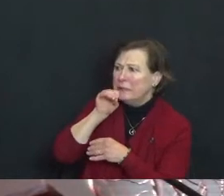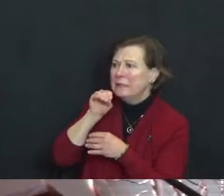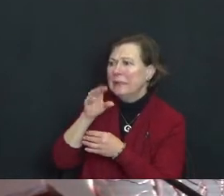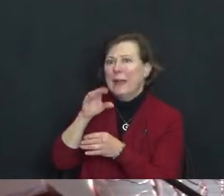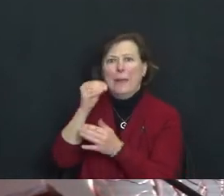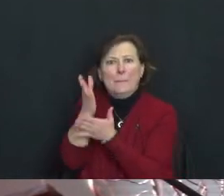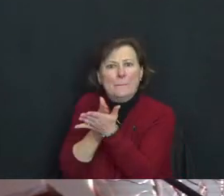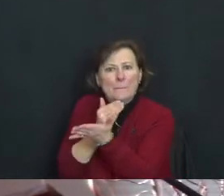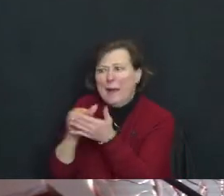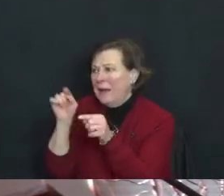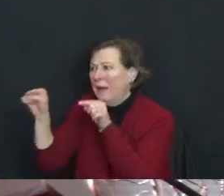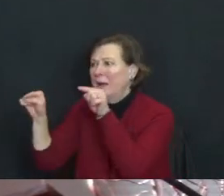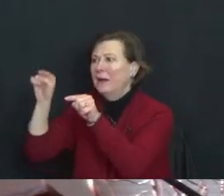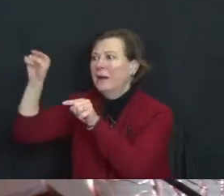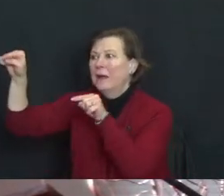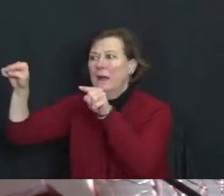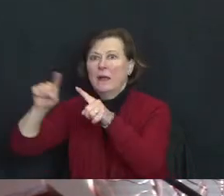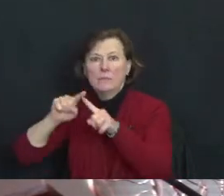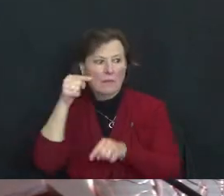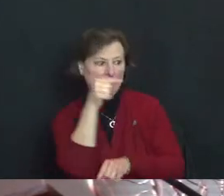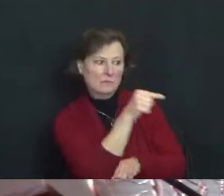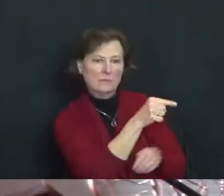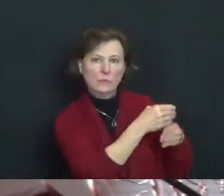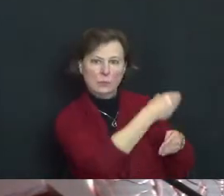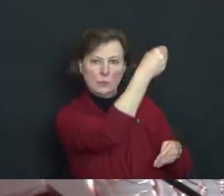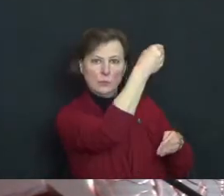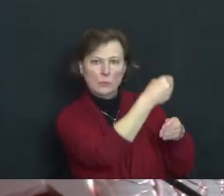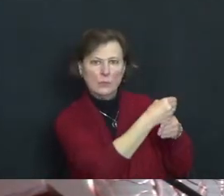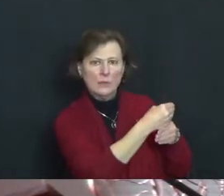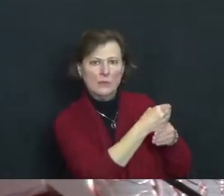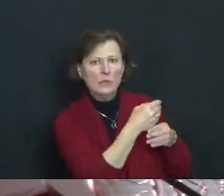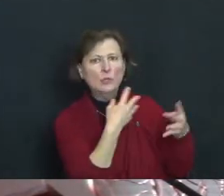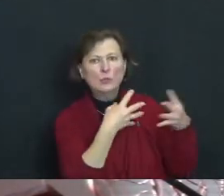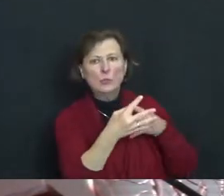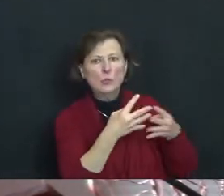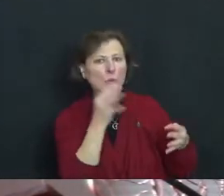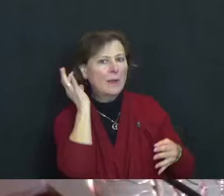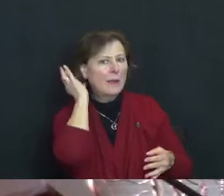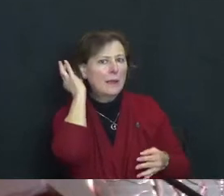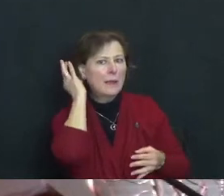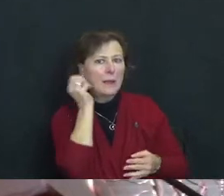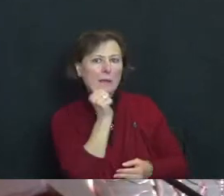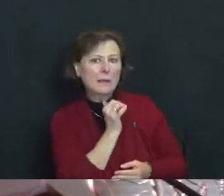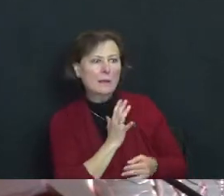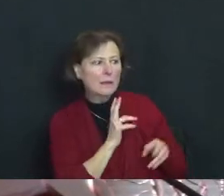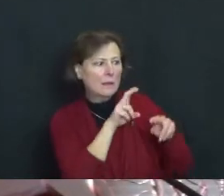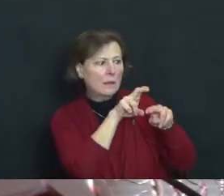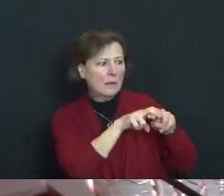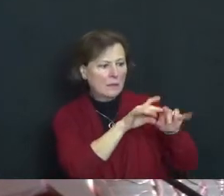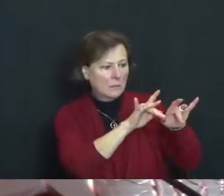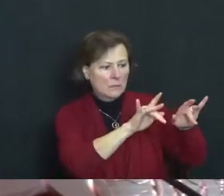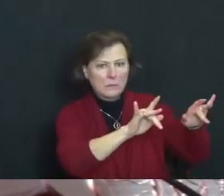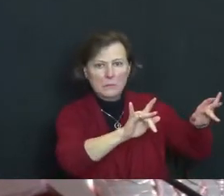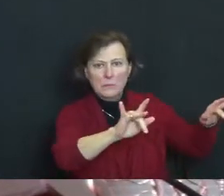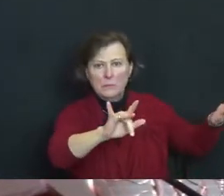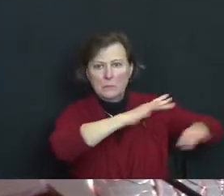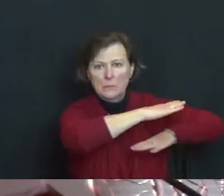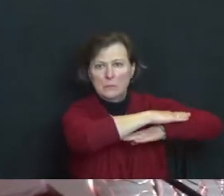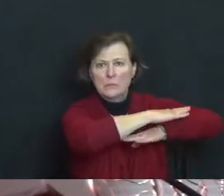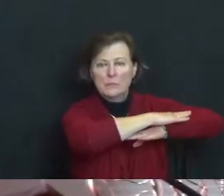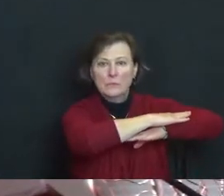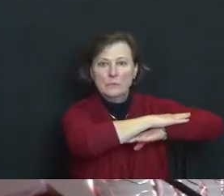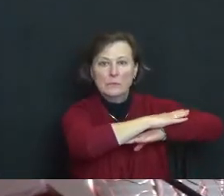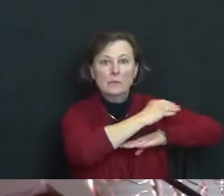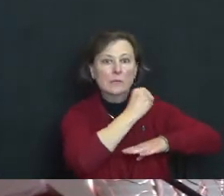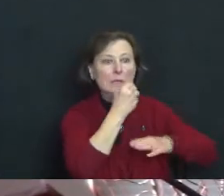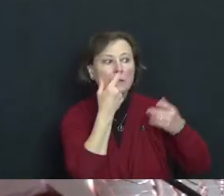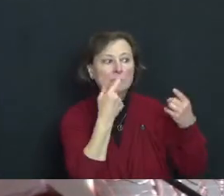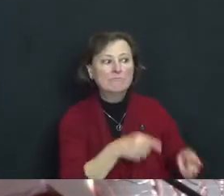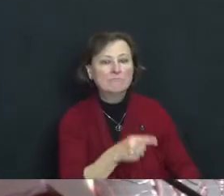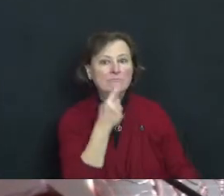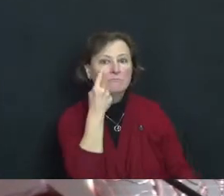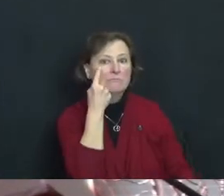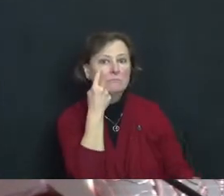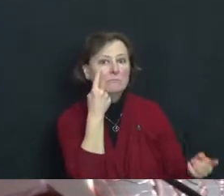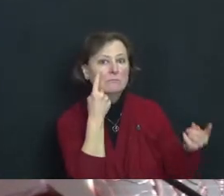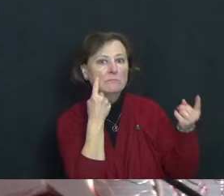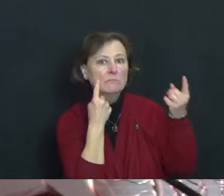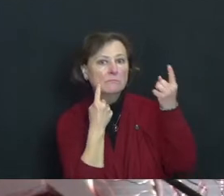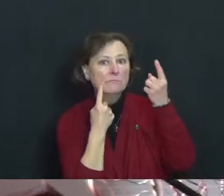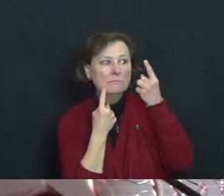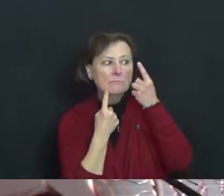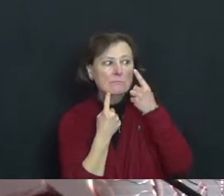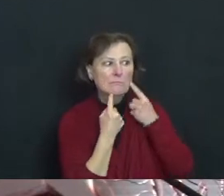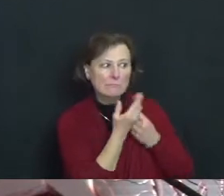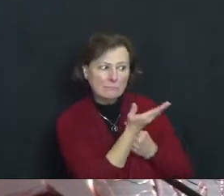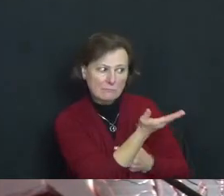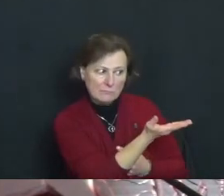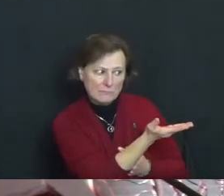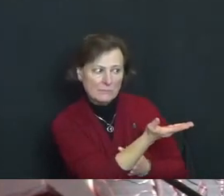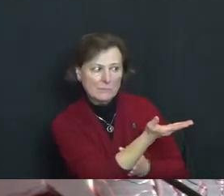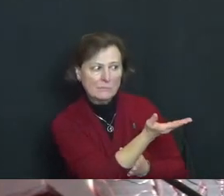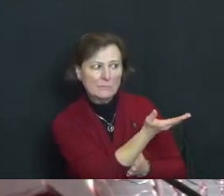But through this window he saw grey-haired lady, table bear and tears in her eyes.